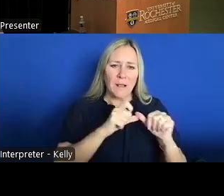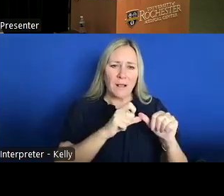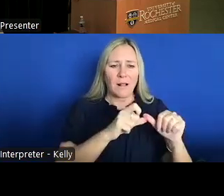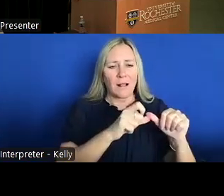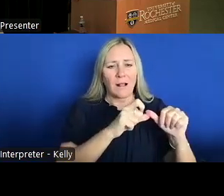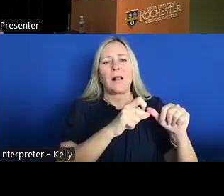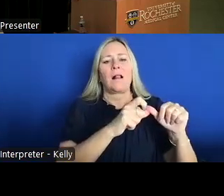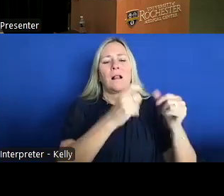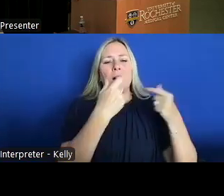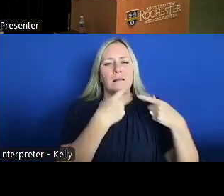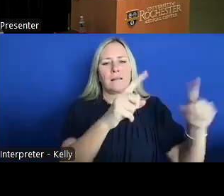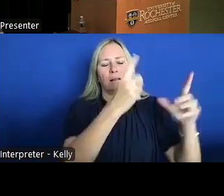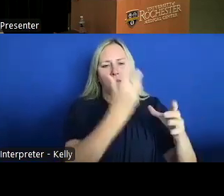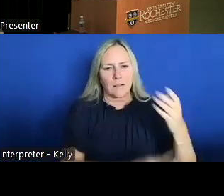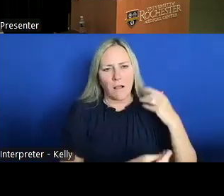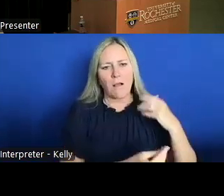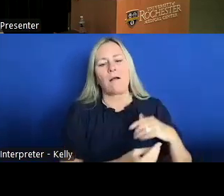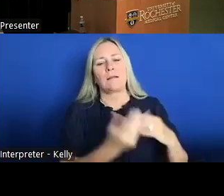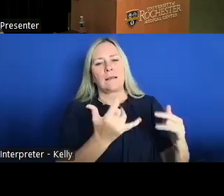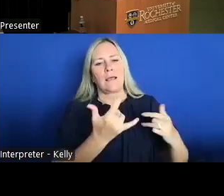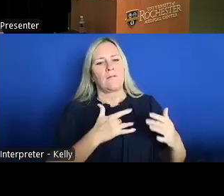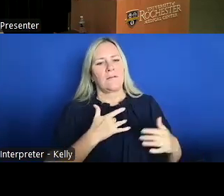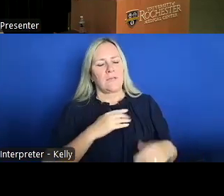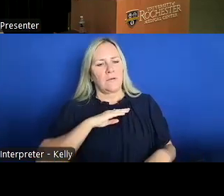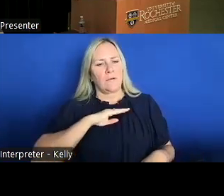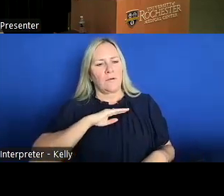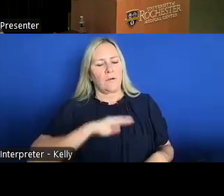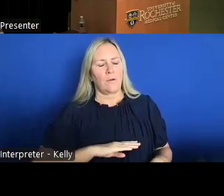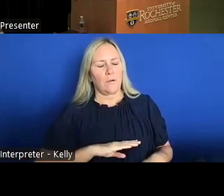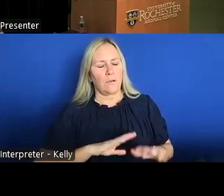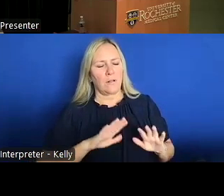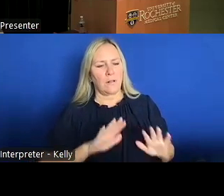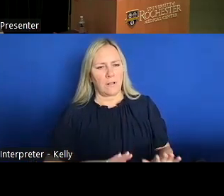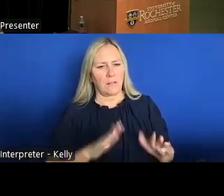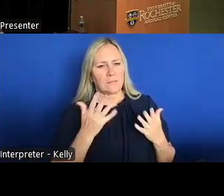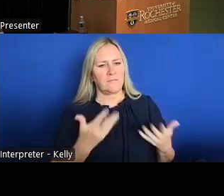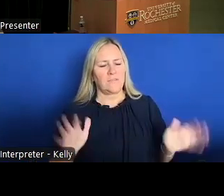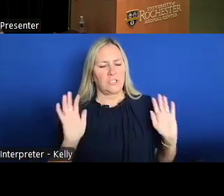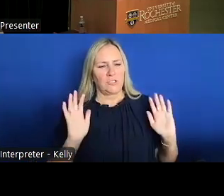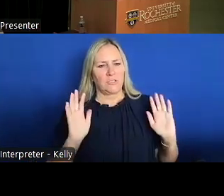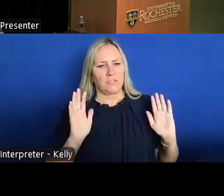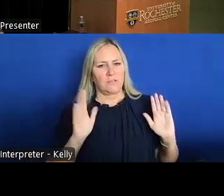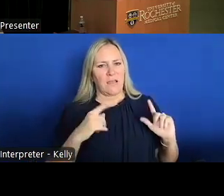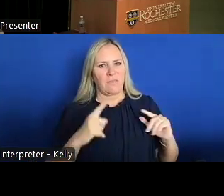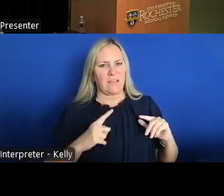knew this was coming all along and then feeling guilty about that persisting ambiguity with